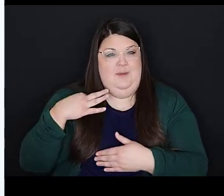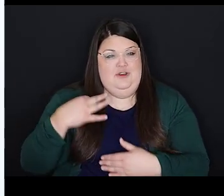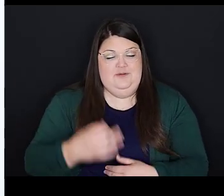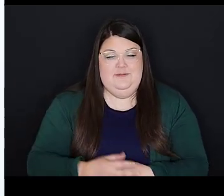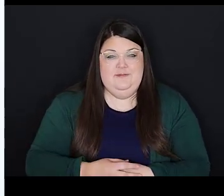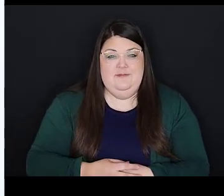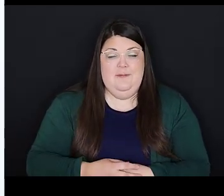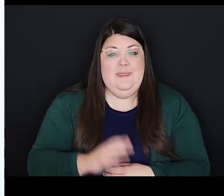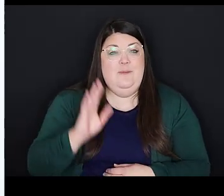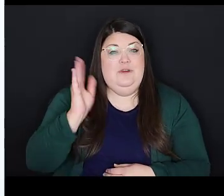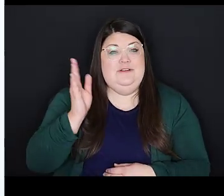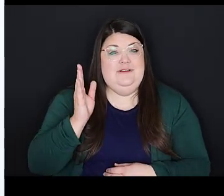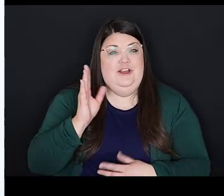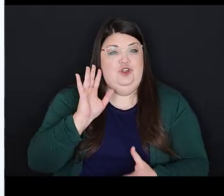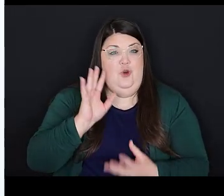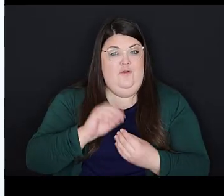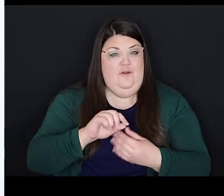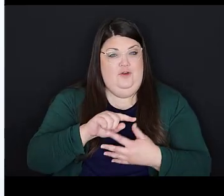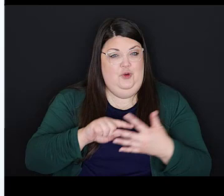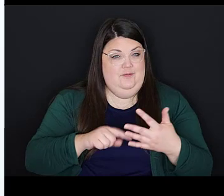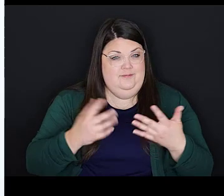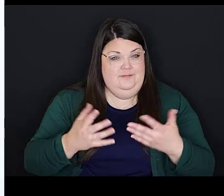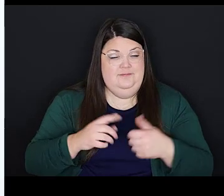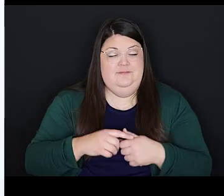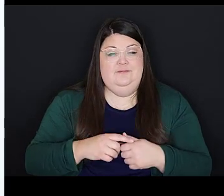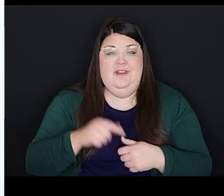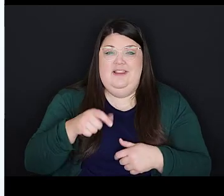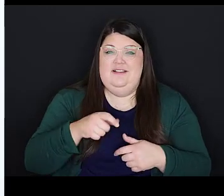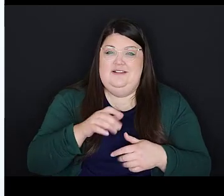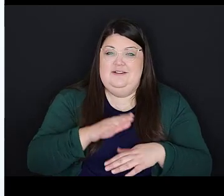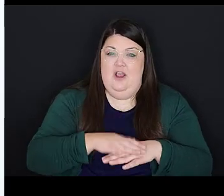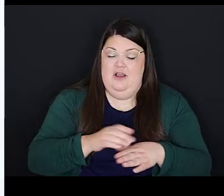Presentation Overview. This is an on-demand recording to help